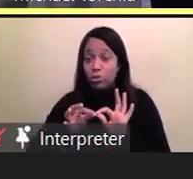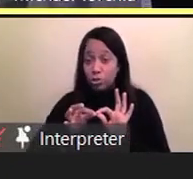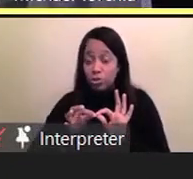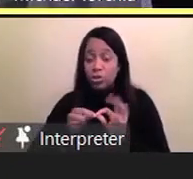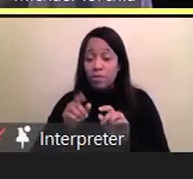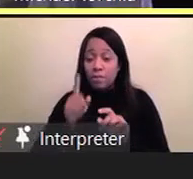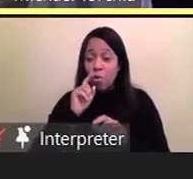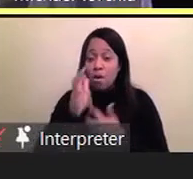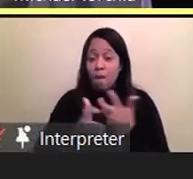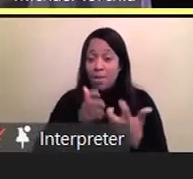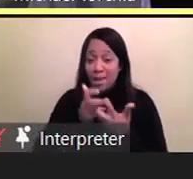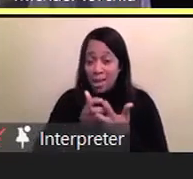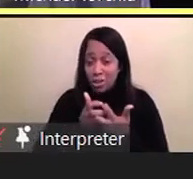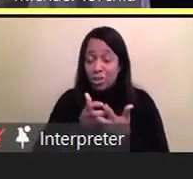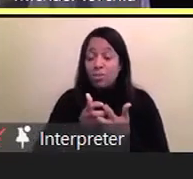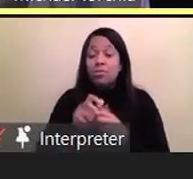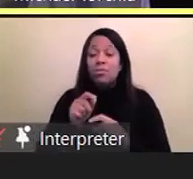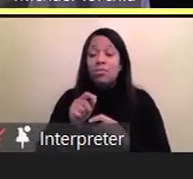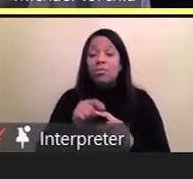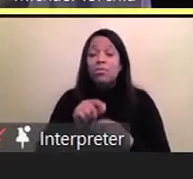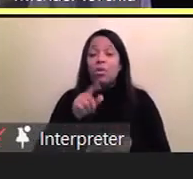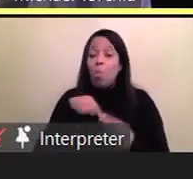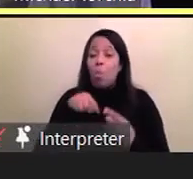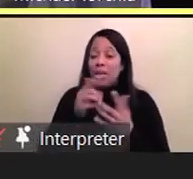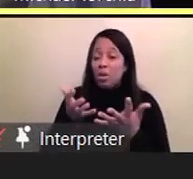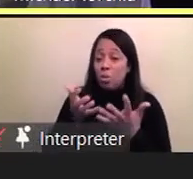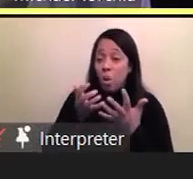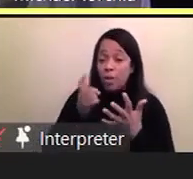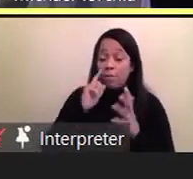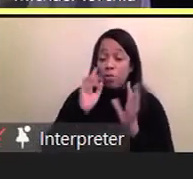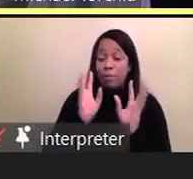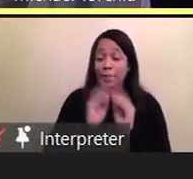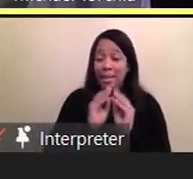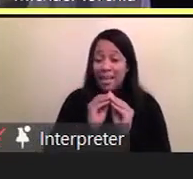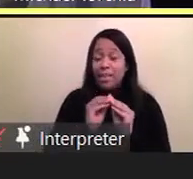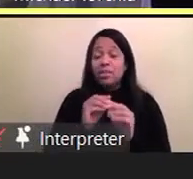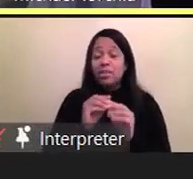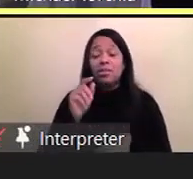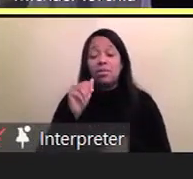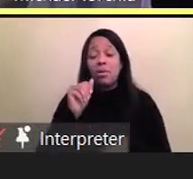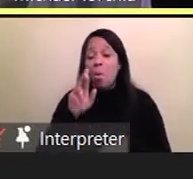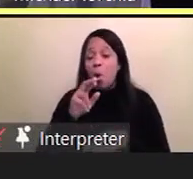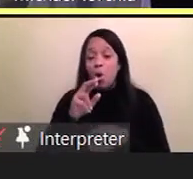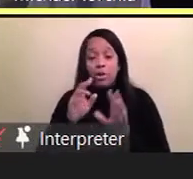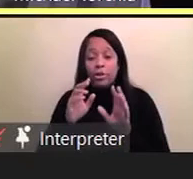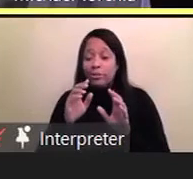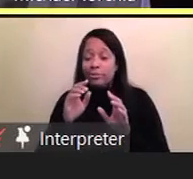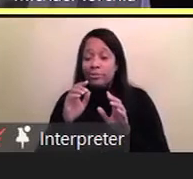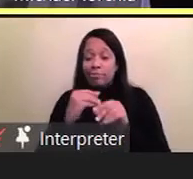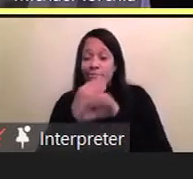whenever he wanted for meetings and video content, as well as CART. So let's just stop there for a minute.